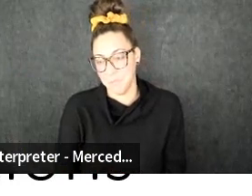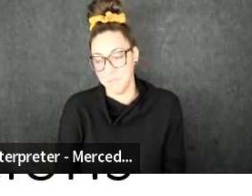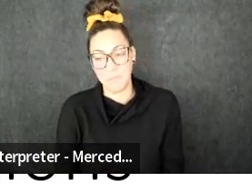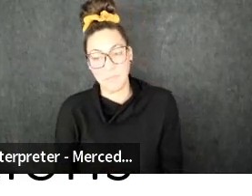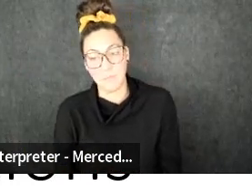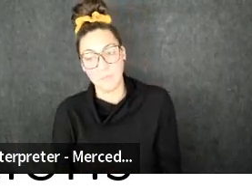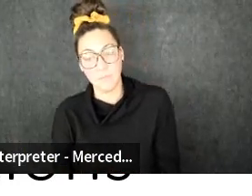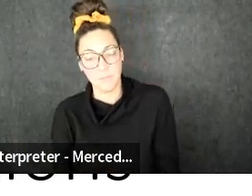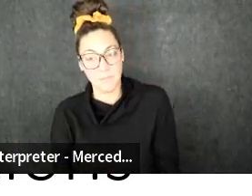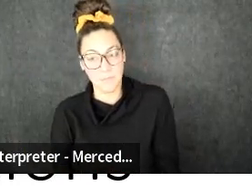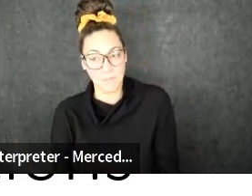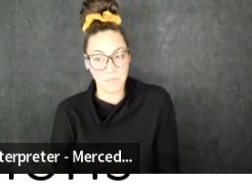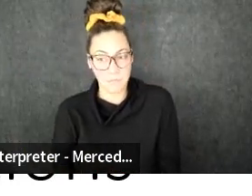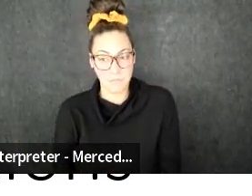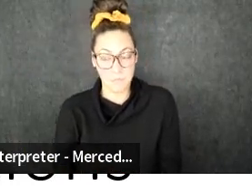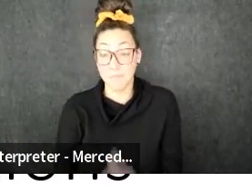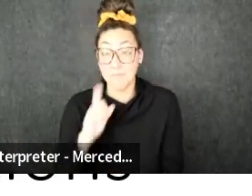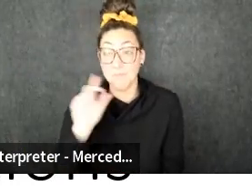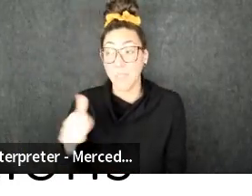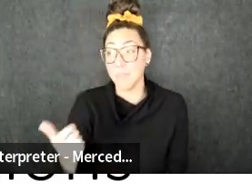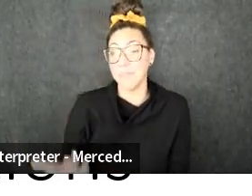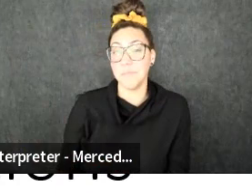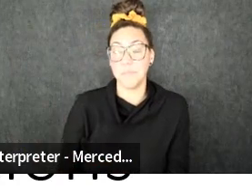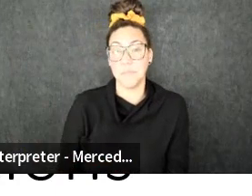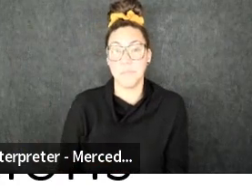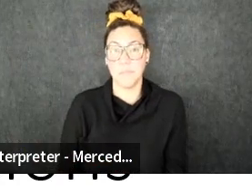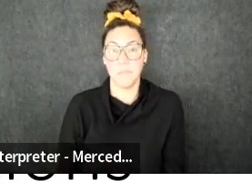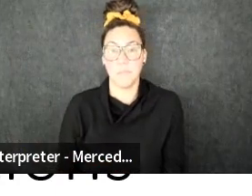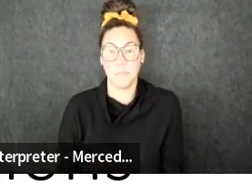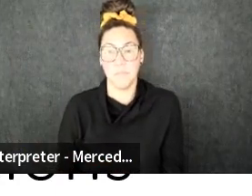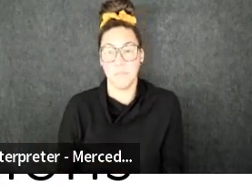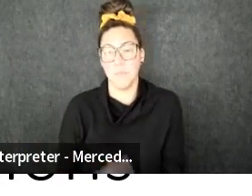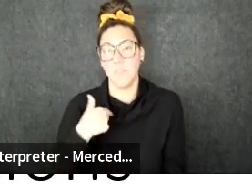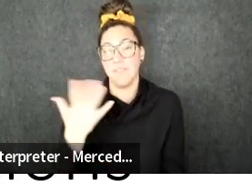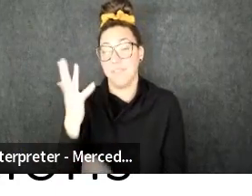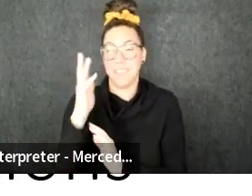And others we have five more minutes. I see